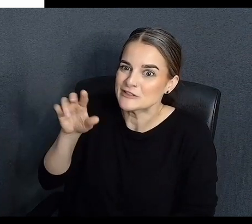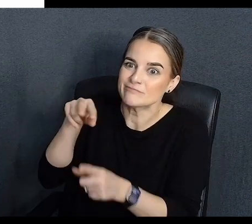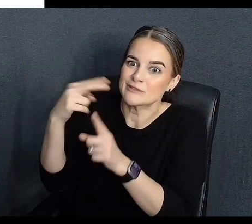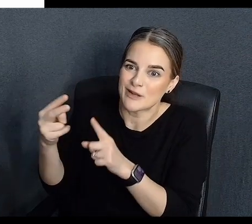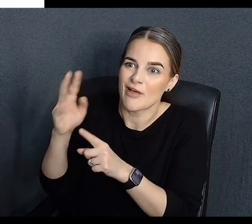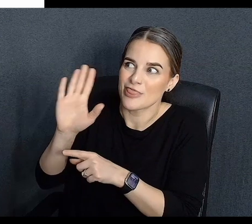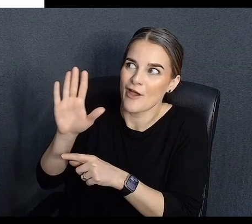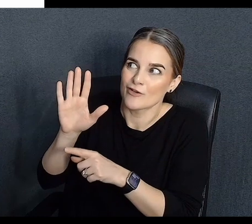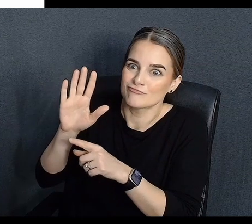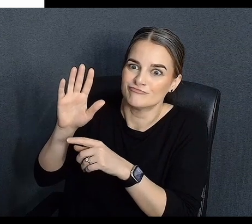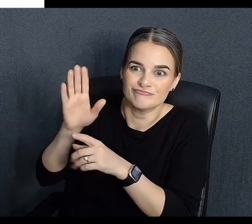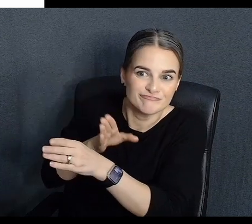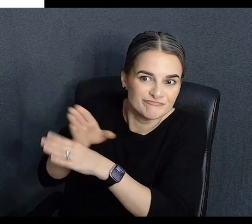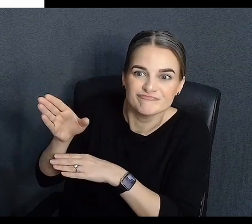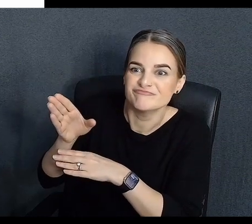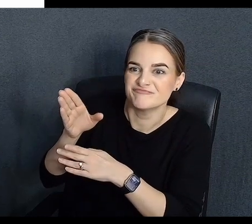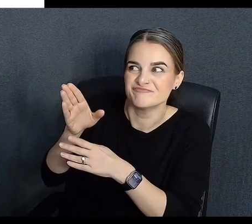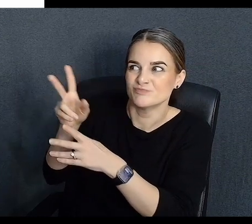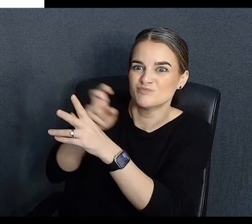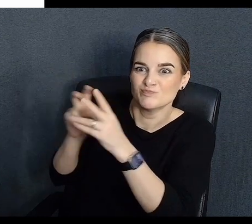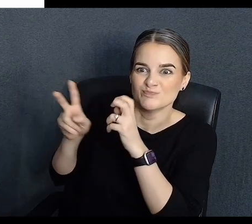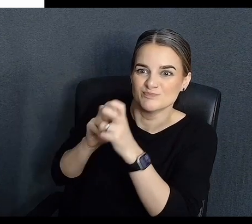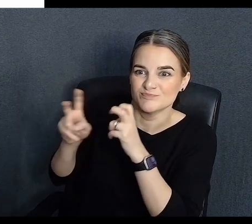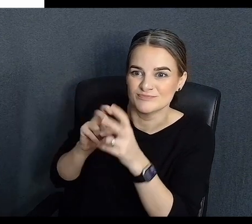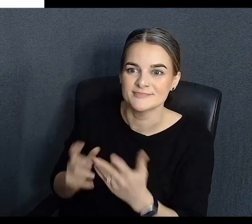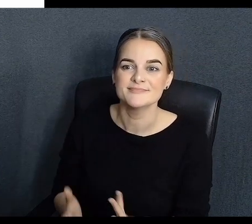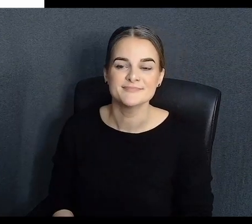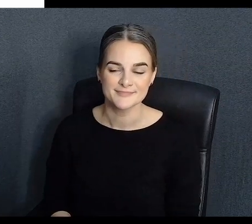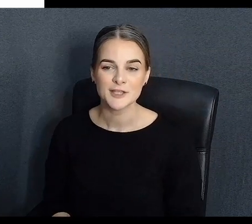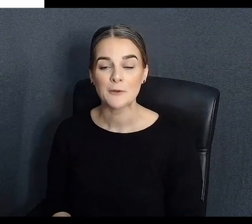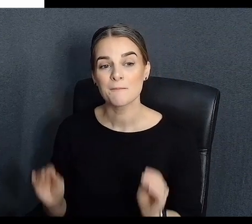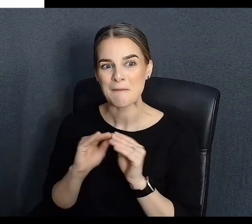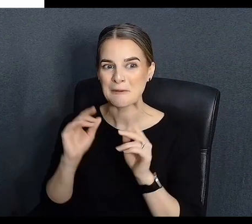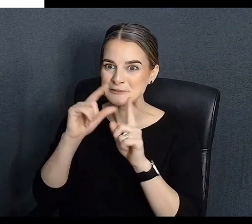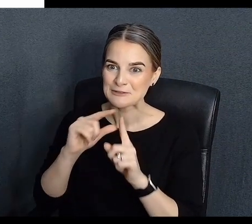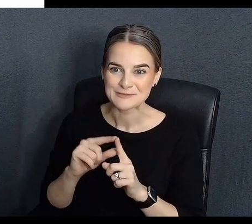So here's just some more terms to know while we're talking today.